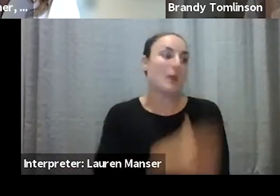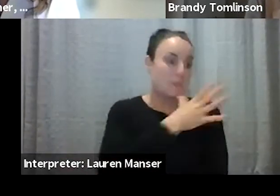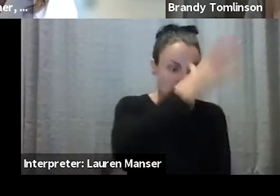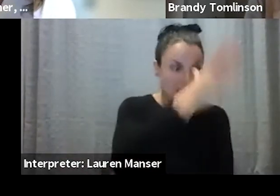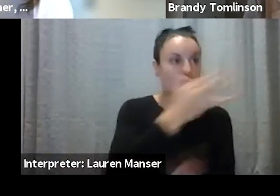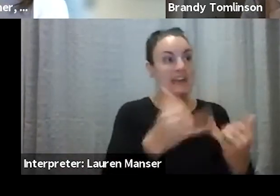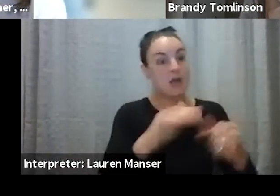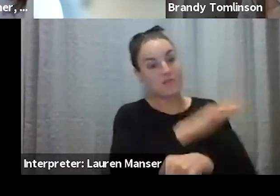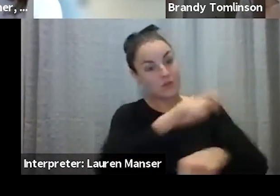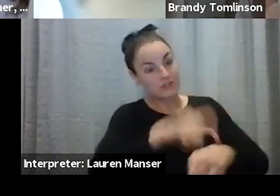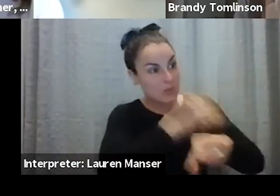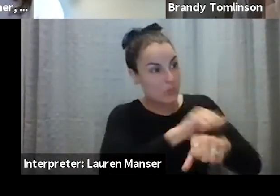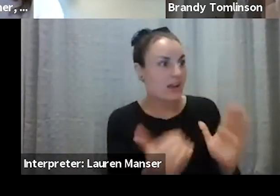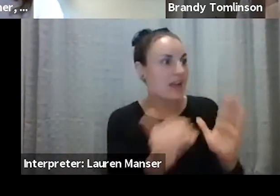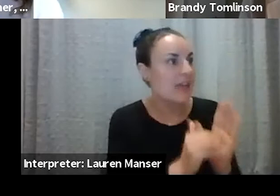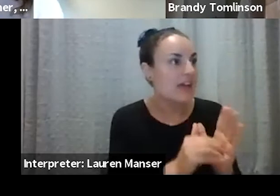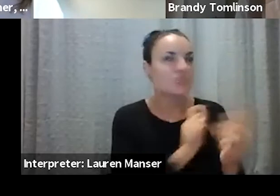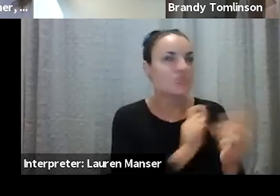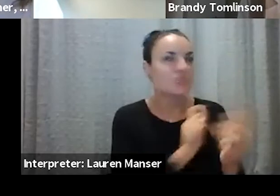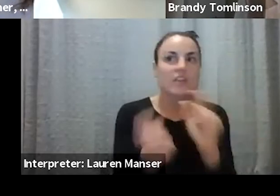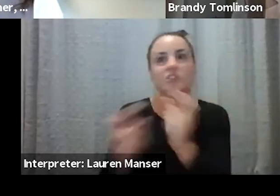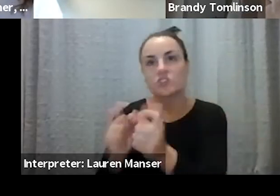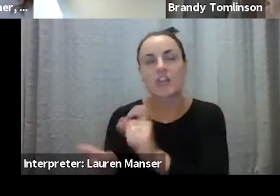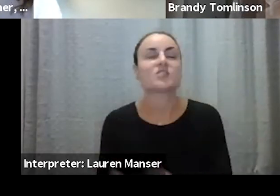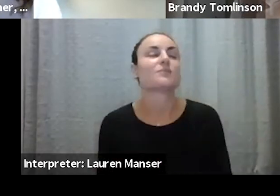either exacerbation of conditions